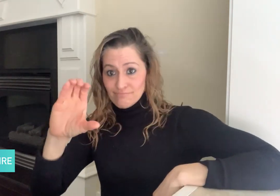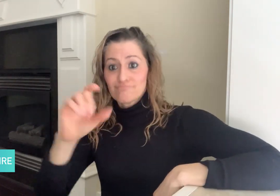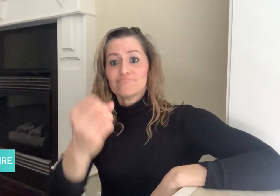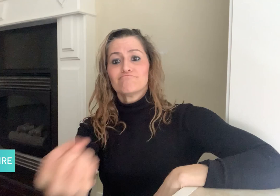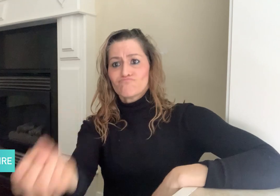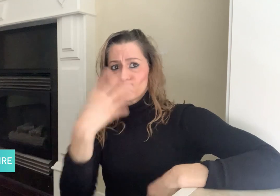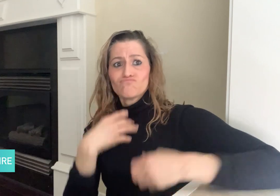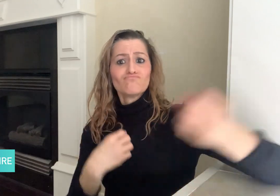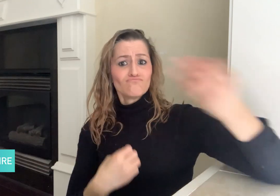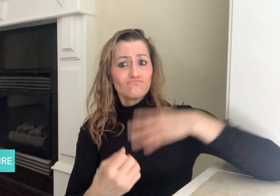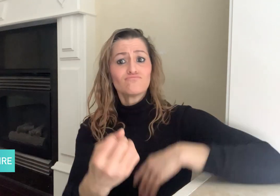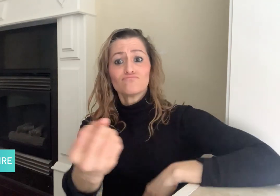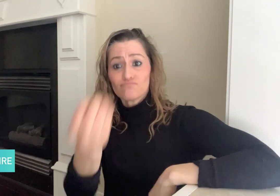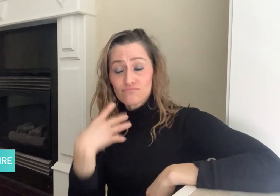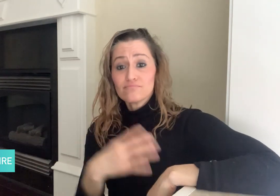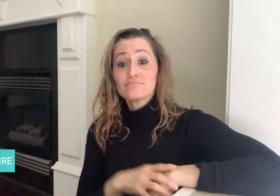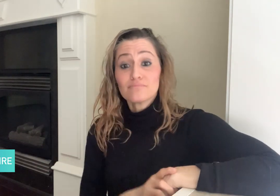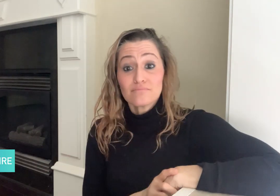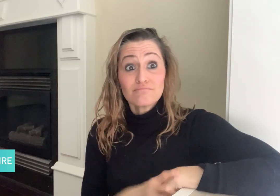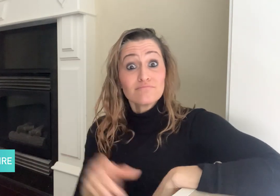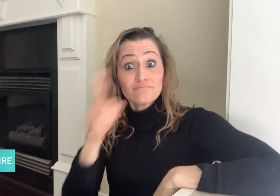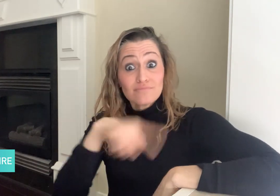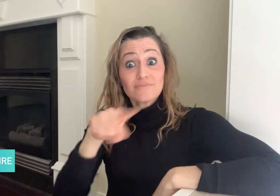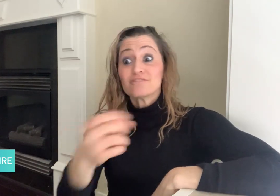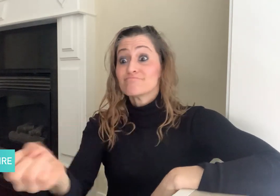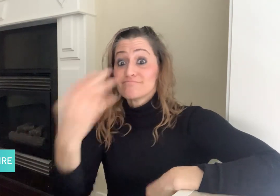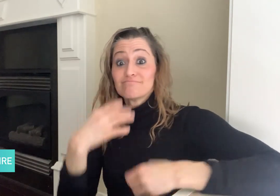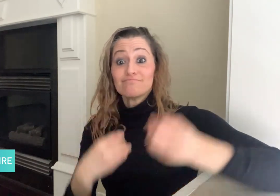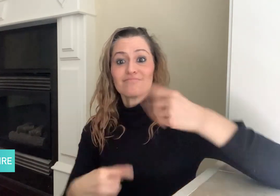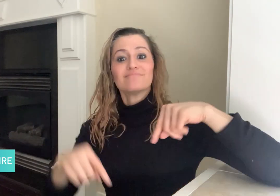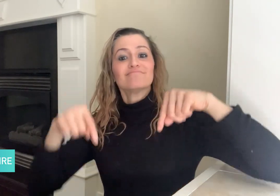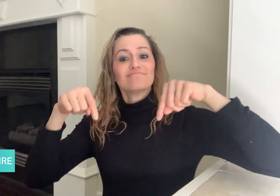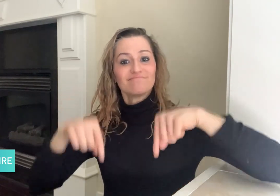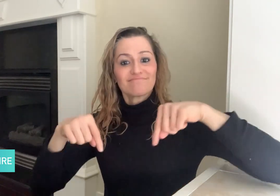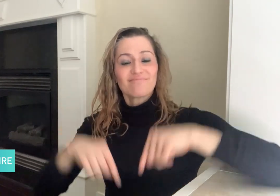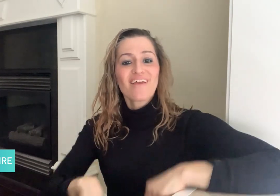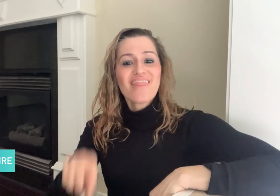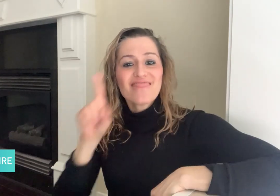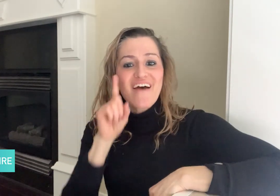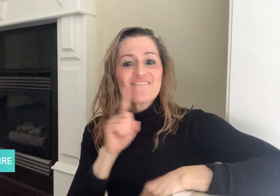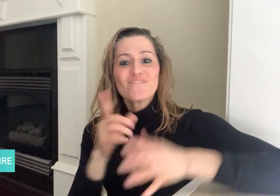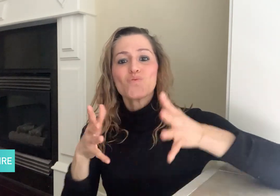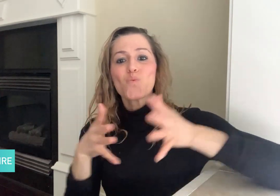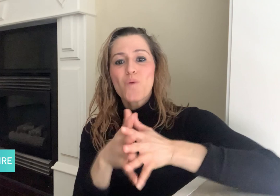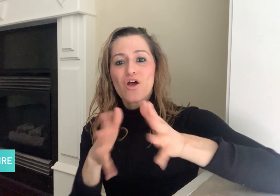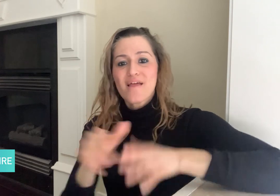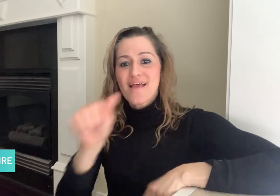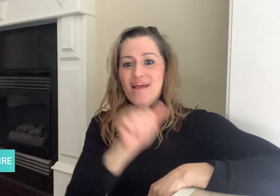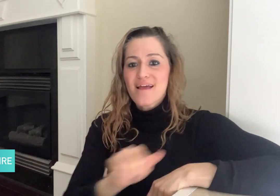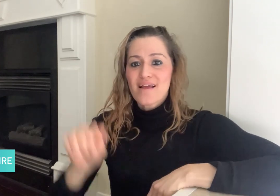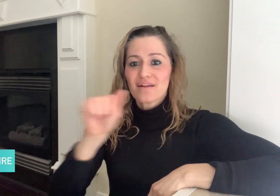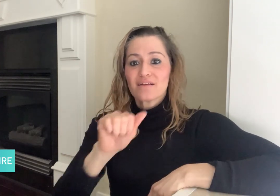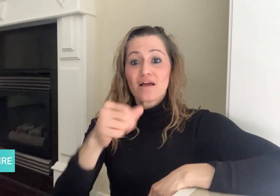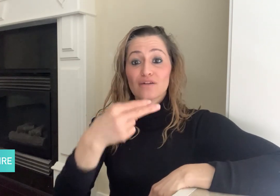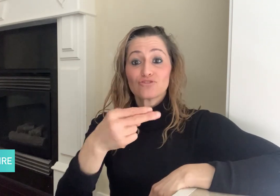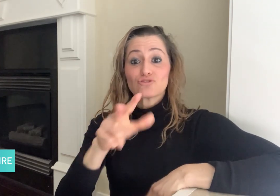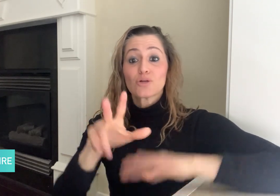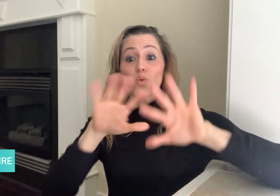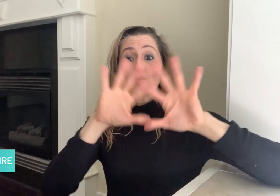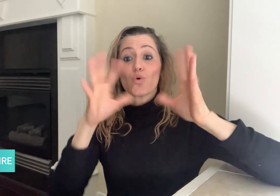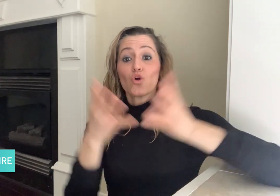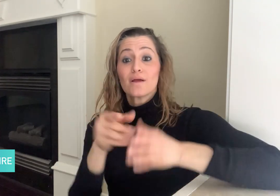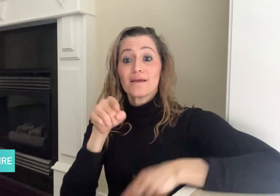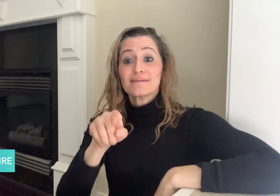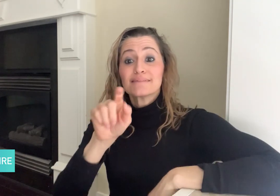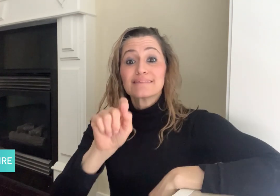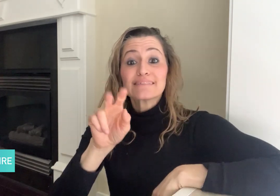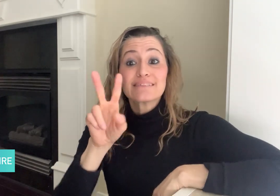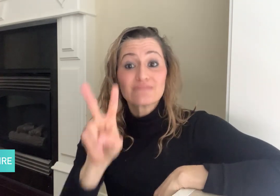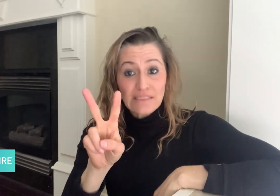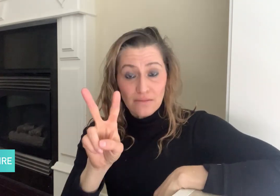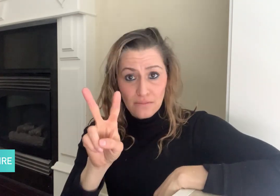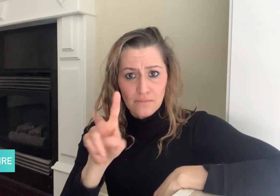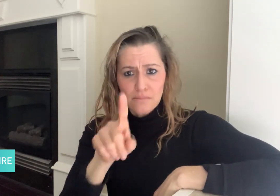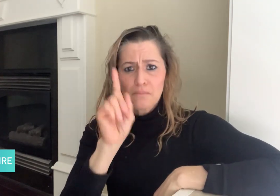in landscape mode only. Please send to deafwire@h3world.tv